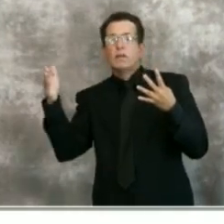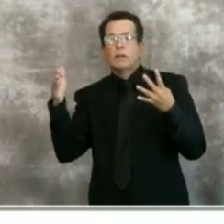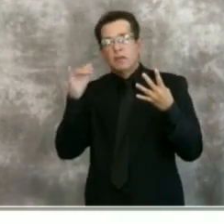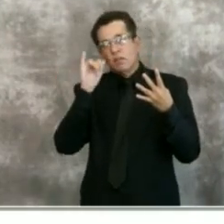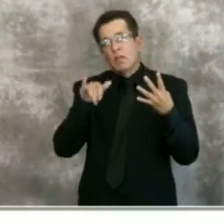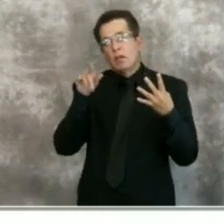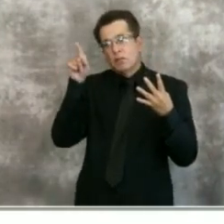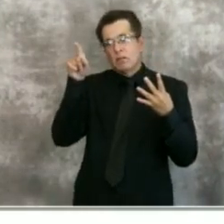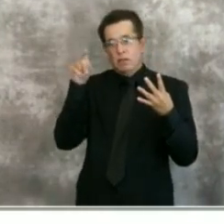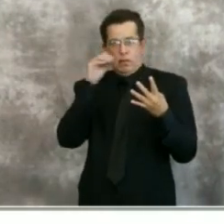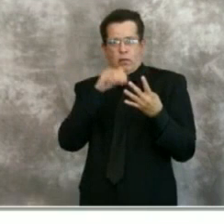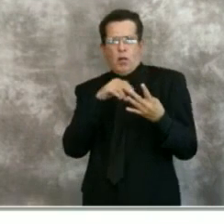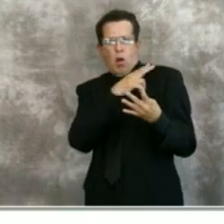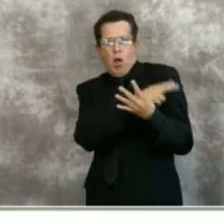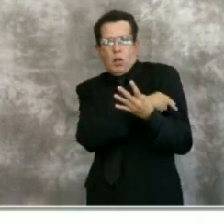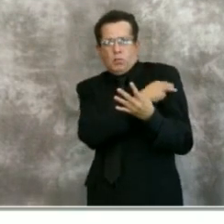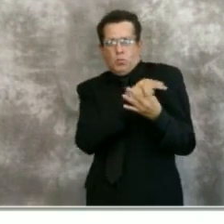HOSPITALIZATION SO AS YOU CAN